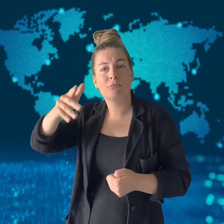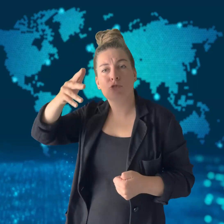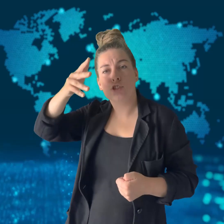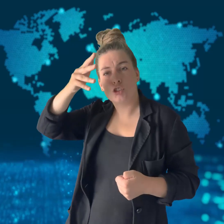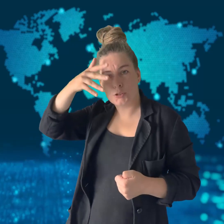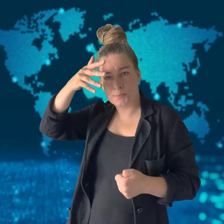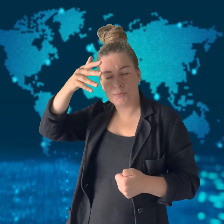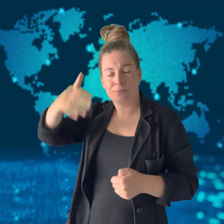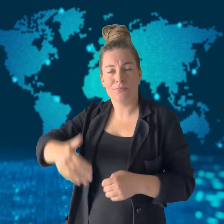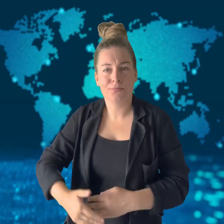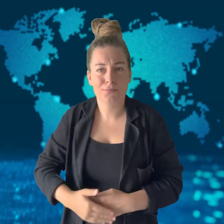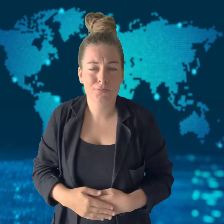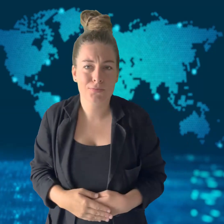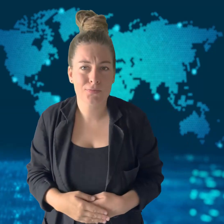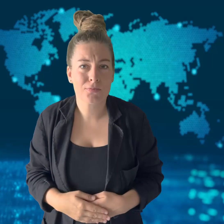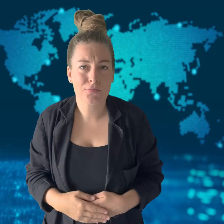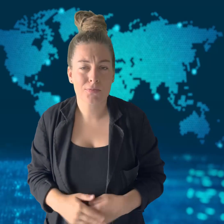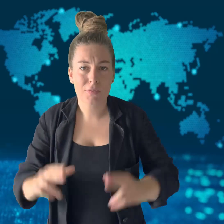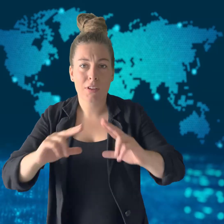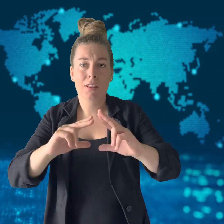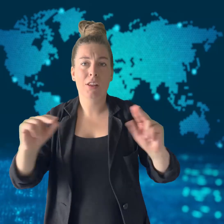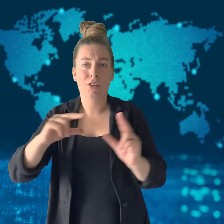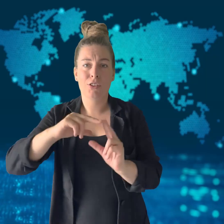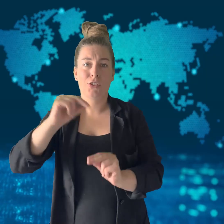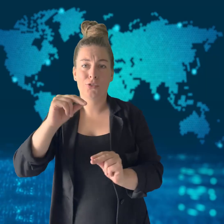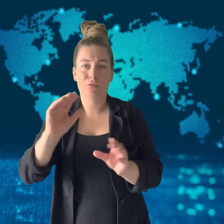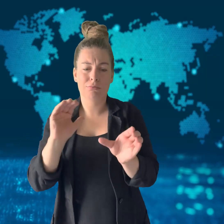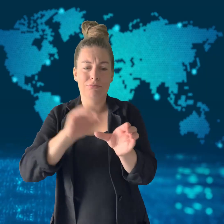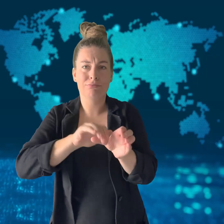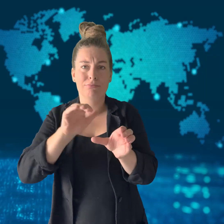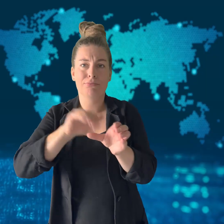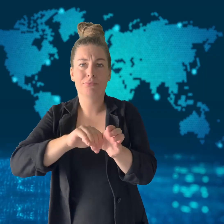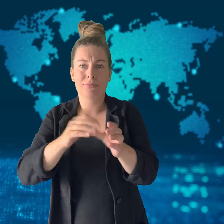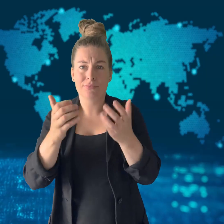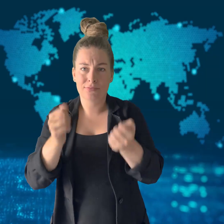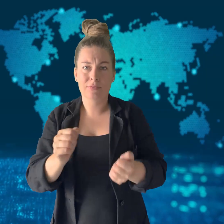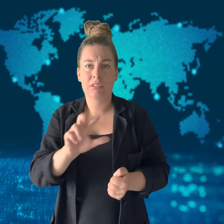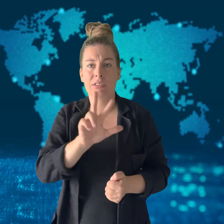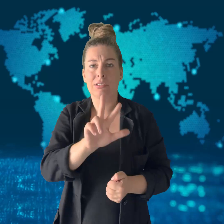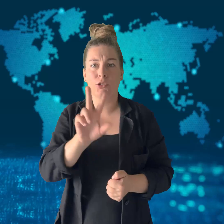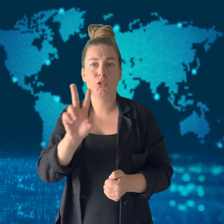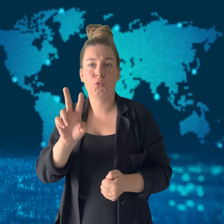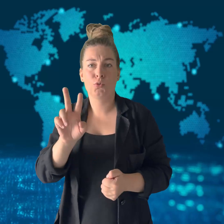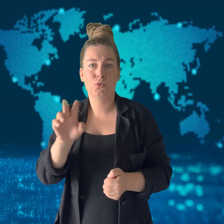NATO is a 32-member military alliance of countries